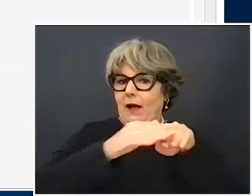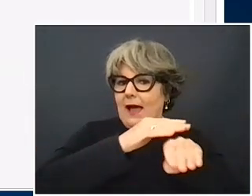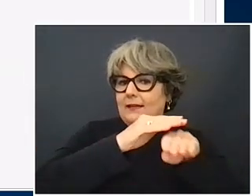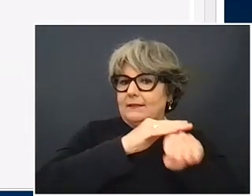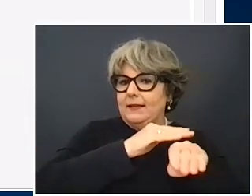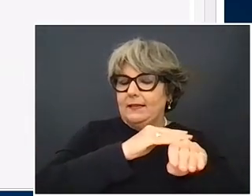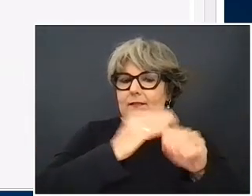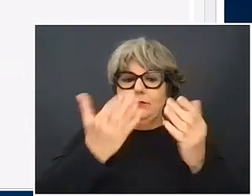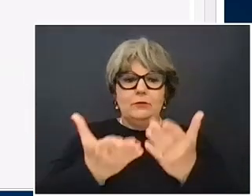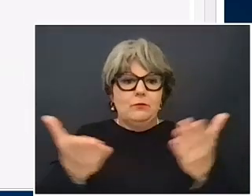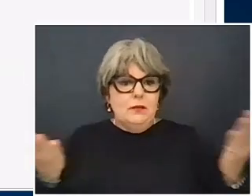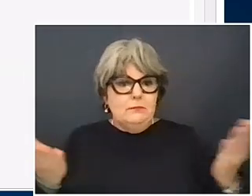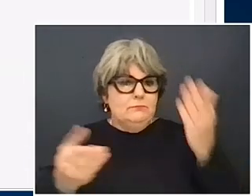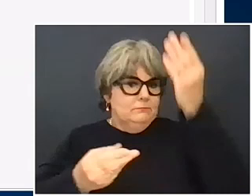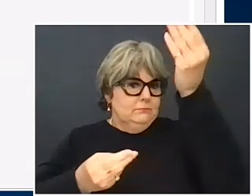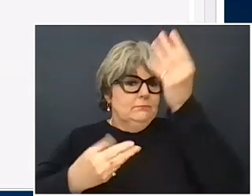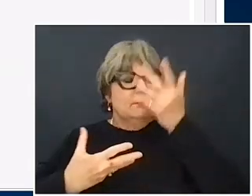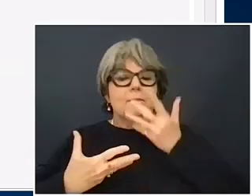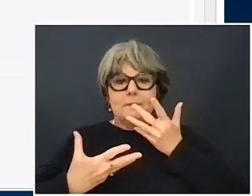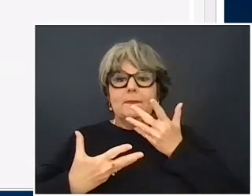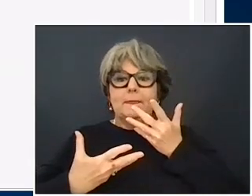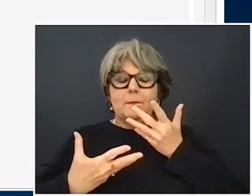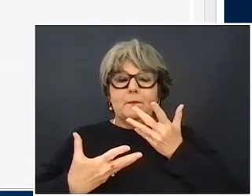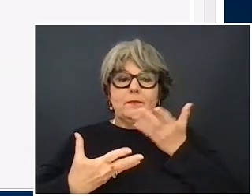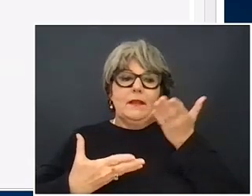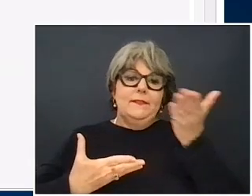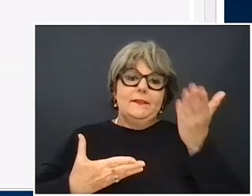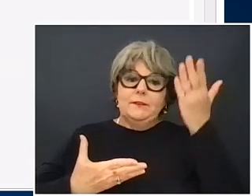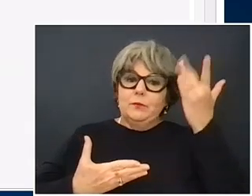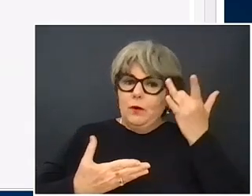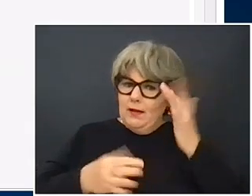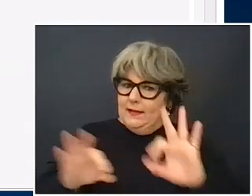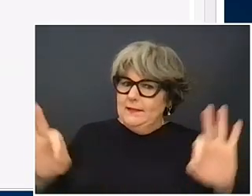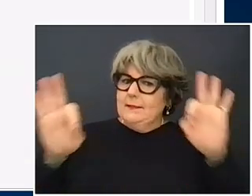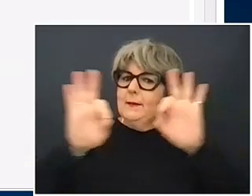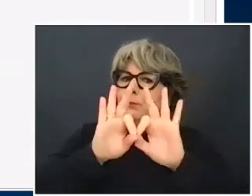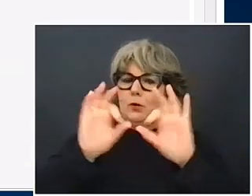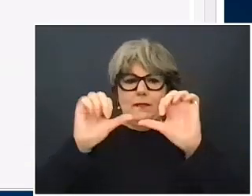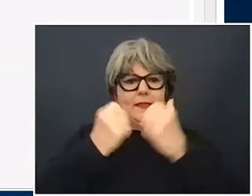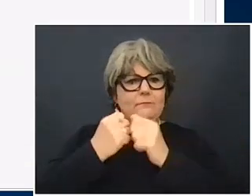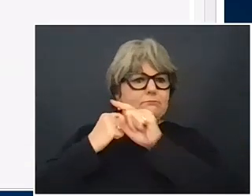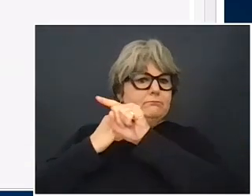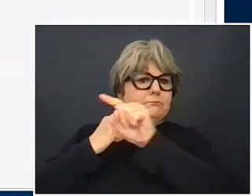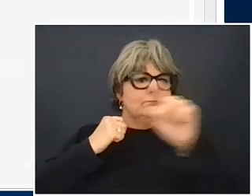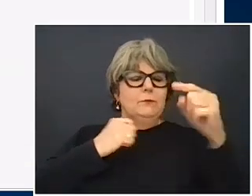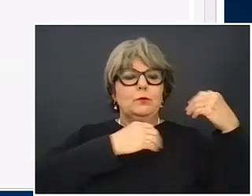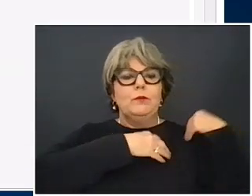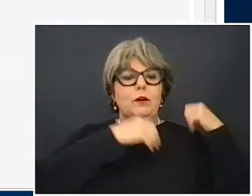And, this is why this is important that agencies be responsible for posting their own documents.